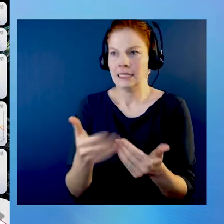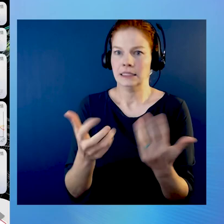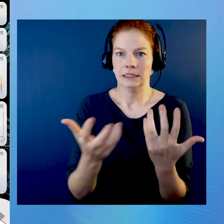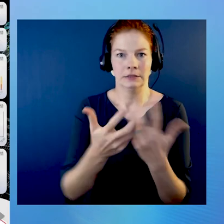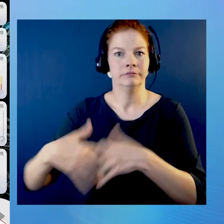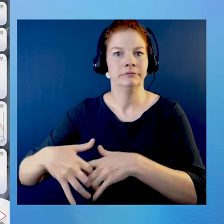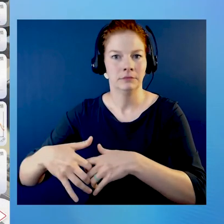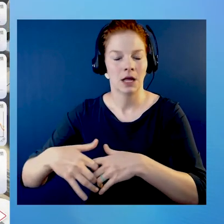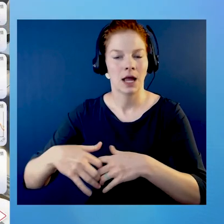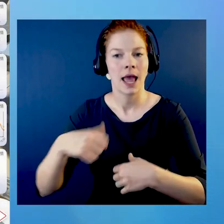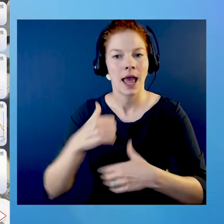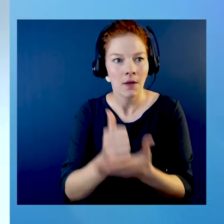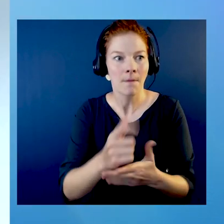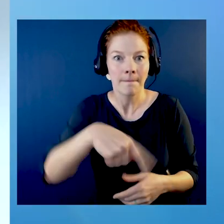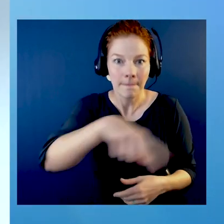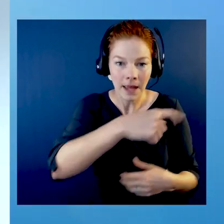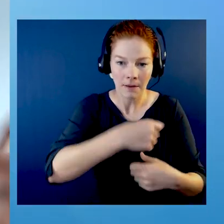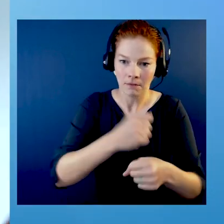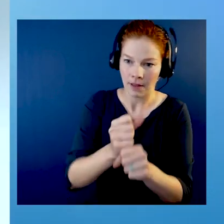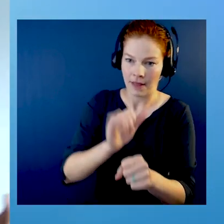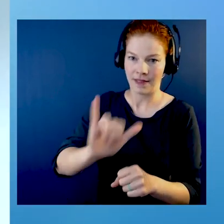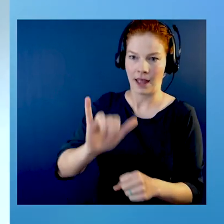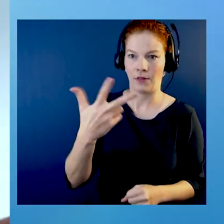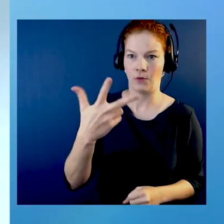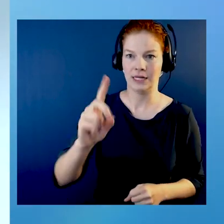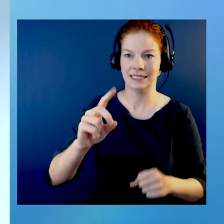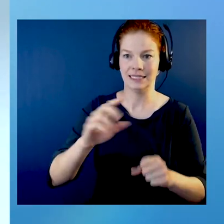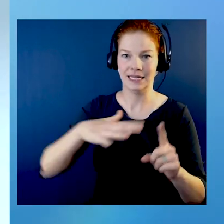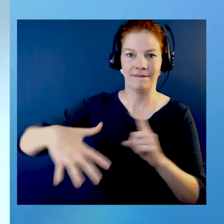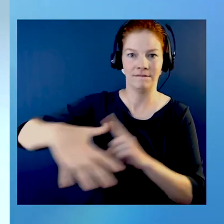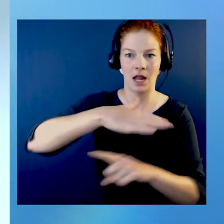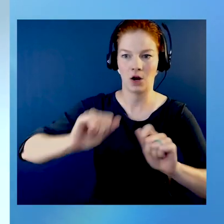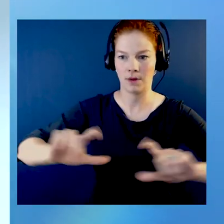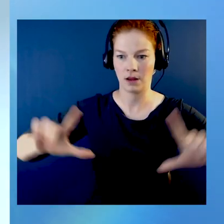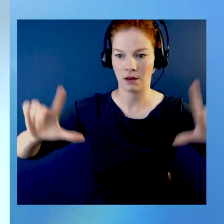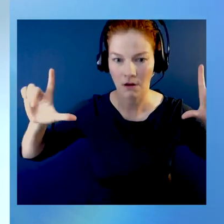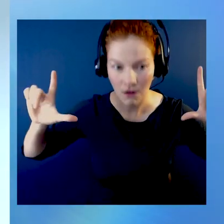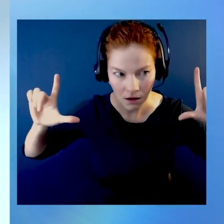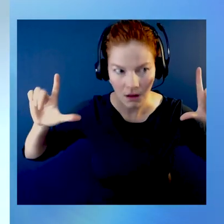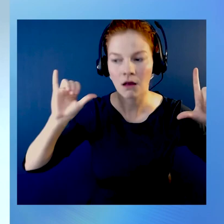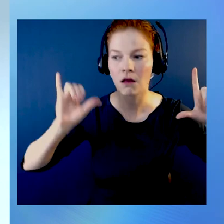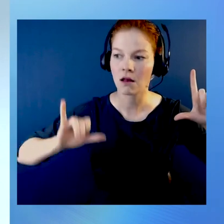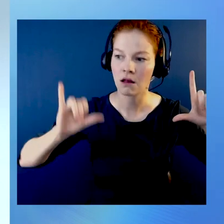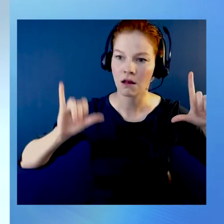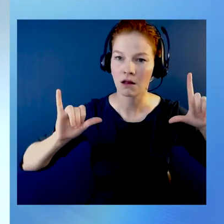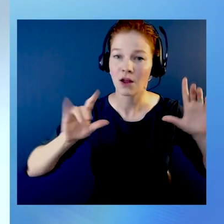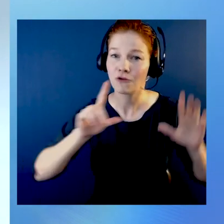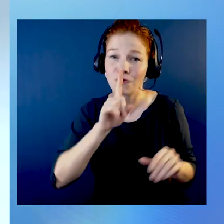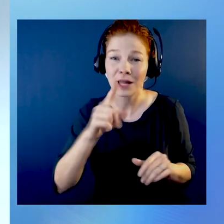that creation of that 3D environment. But as we said at the beginning, we are but just a window